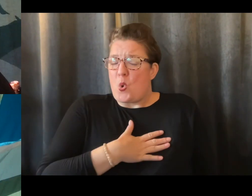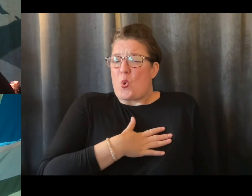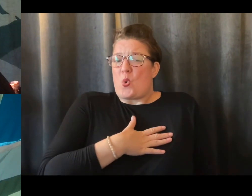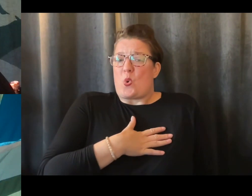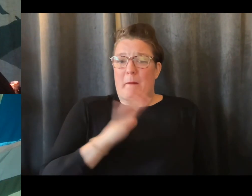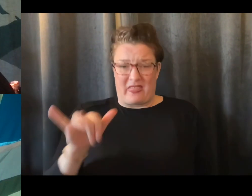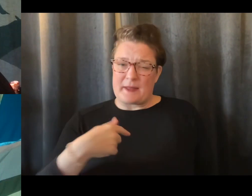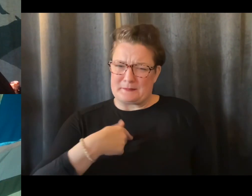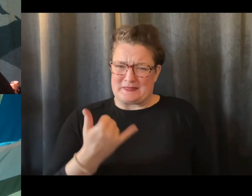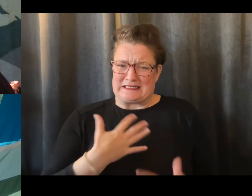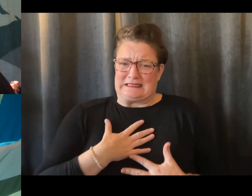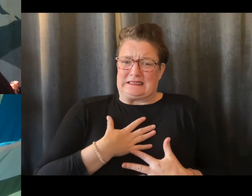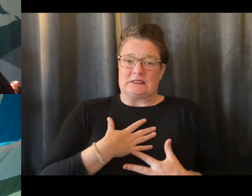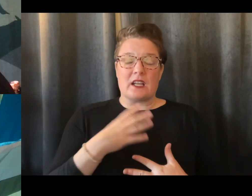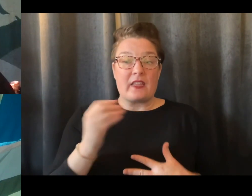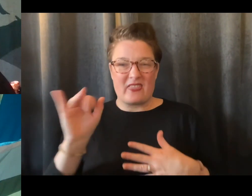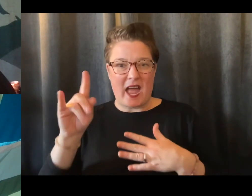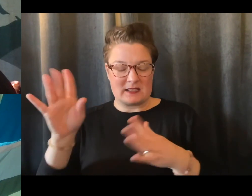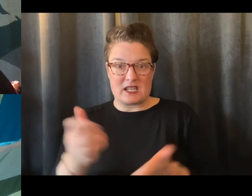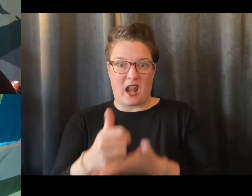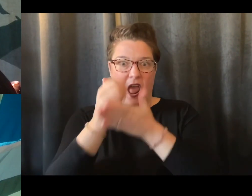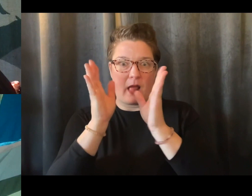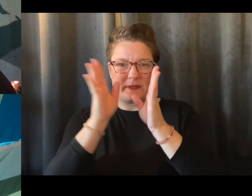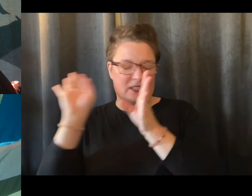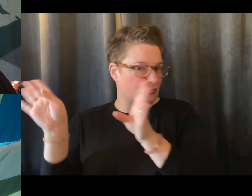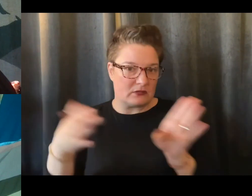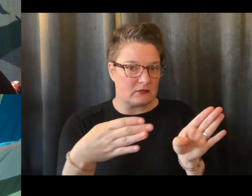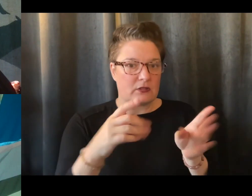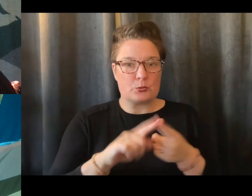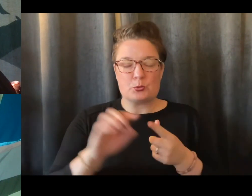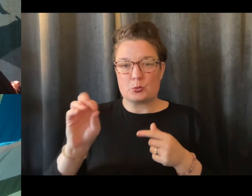And within that, there's one story of a specific orca who's